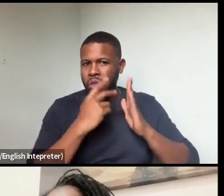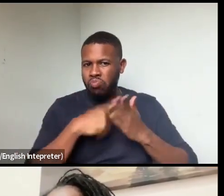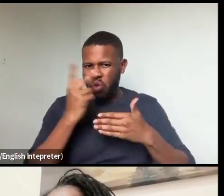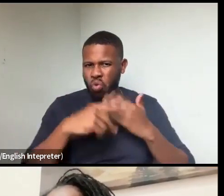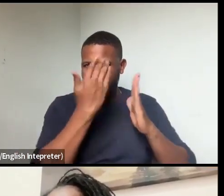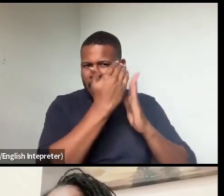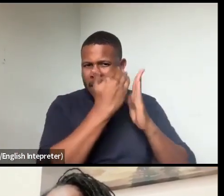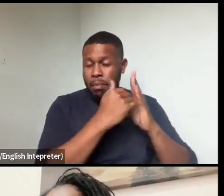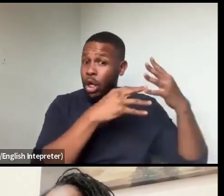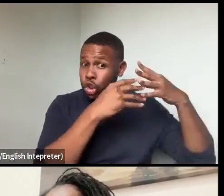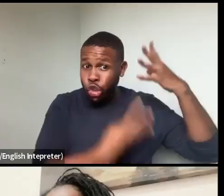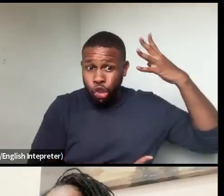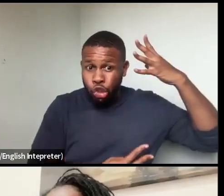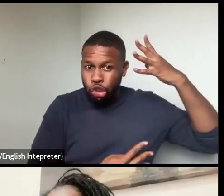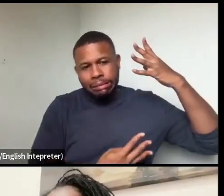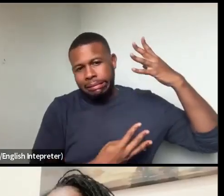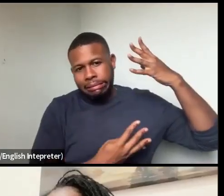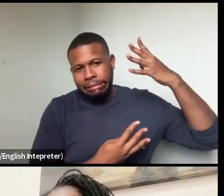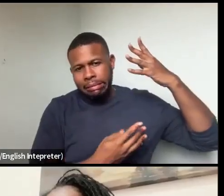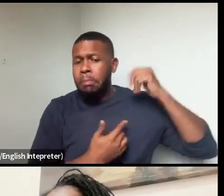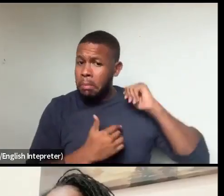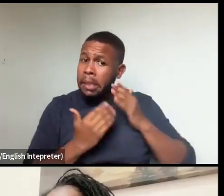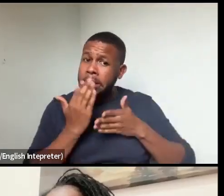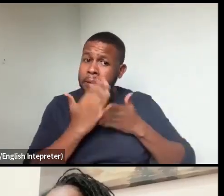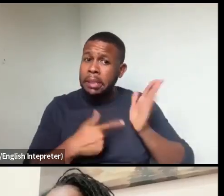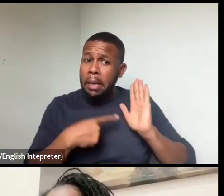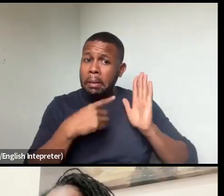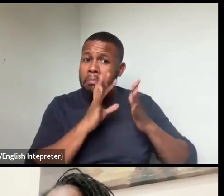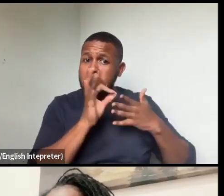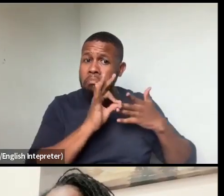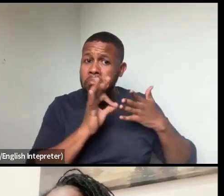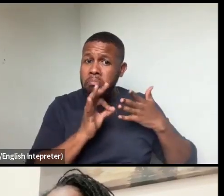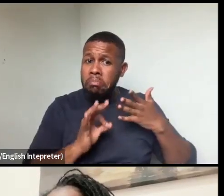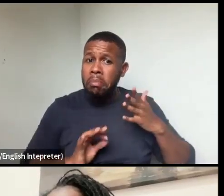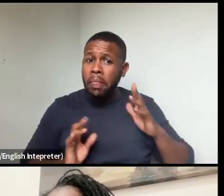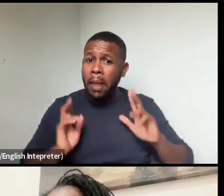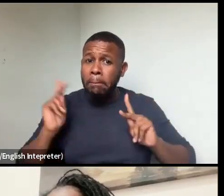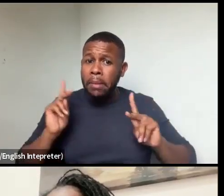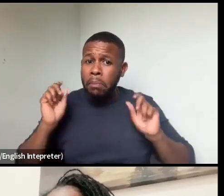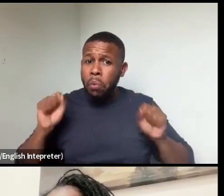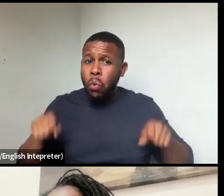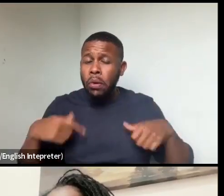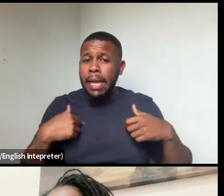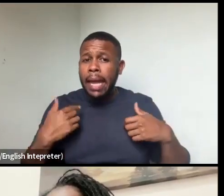going longer. I think